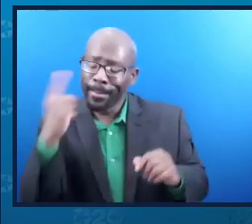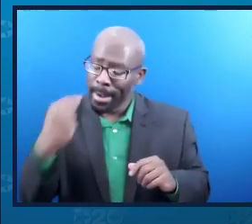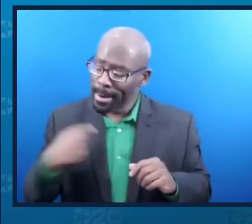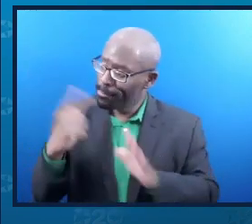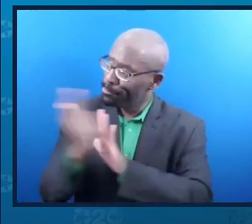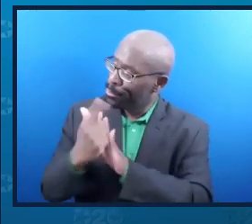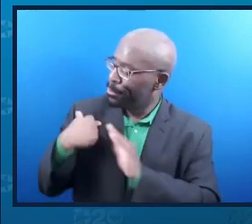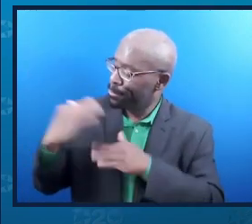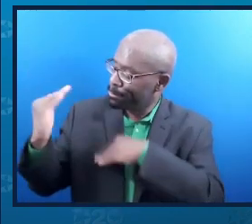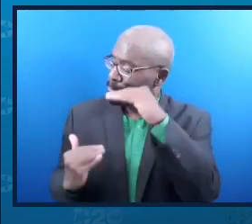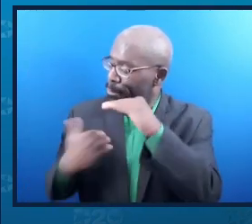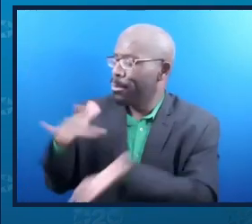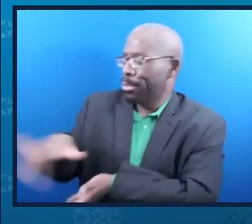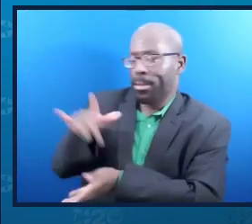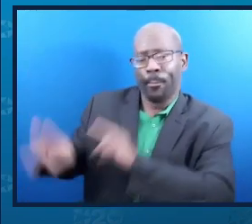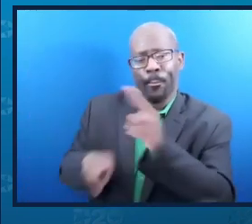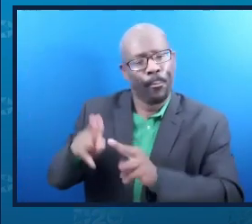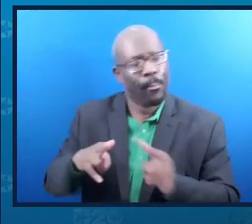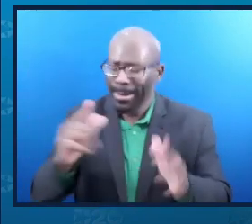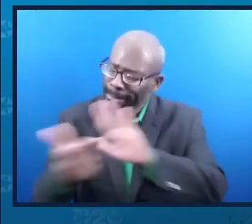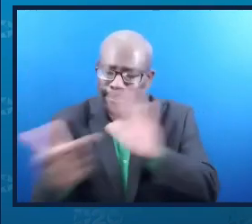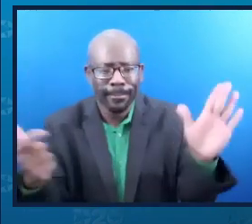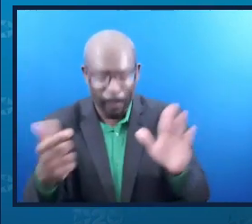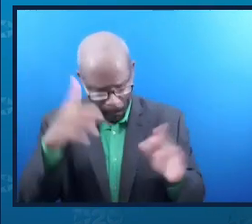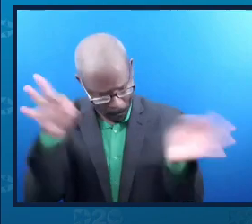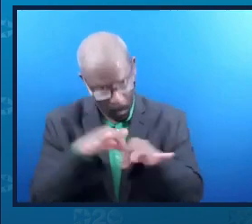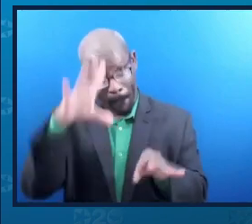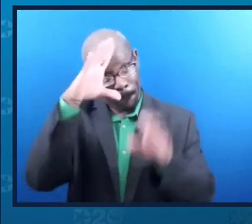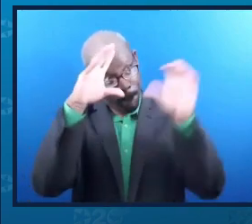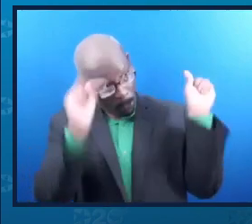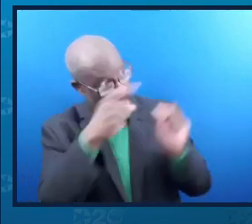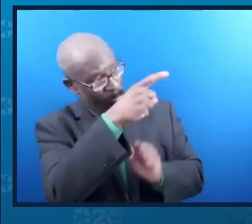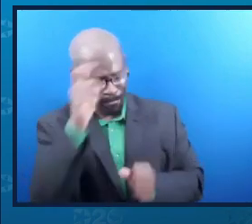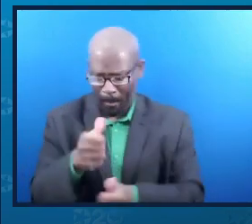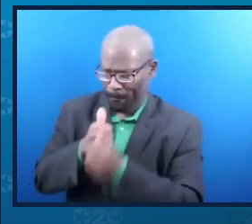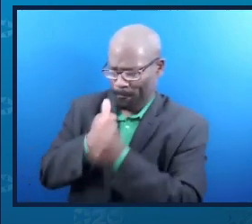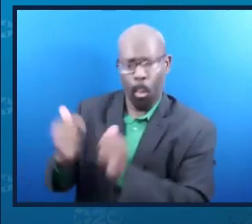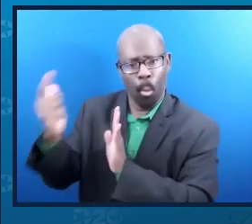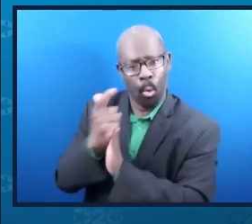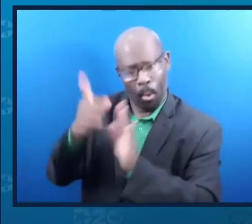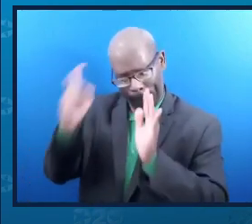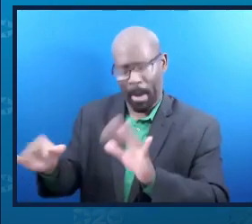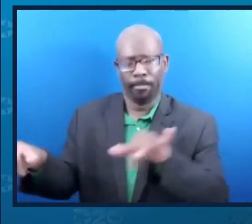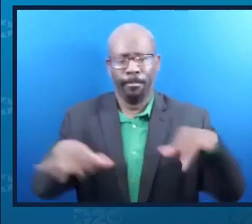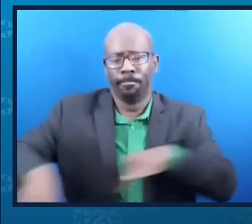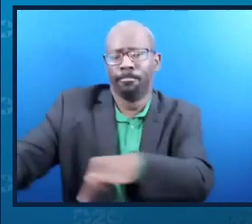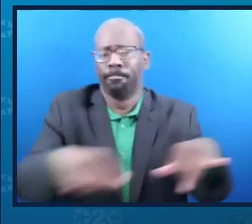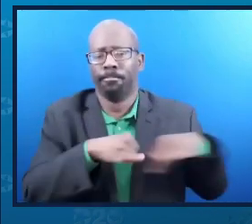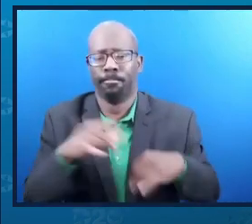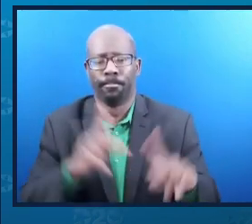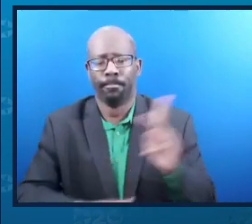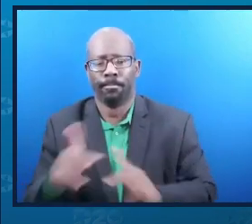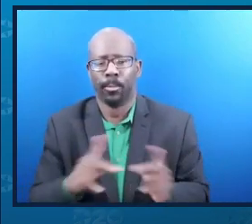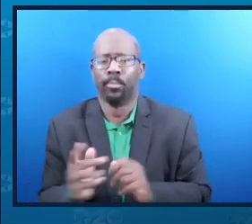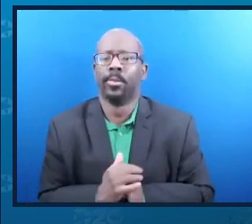THEY UNDERSTANZ IN THIS DEMOCRACY, THE COMMANDER AND CHIEF DOES NOT USE THE MEN AND